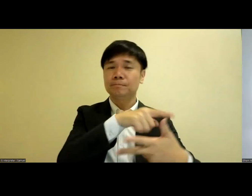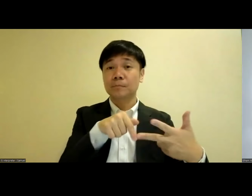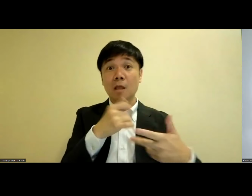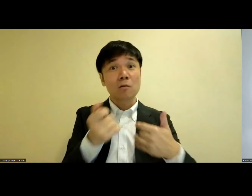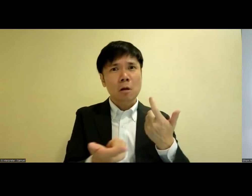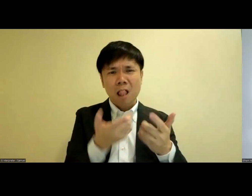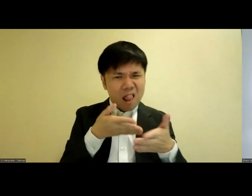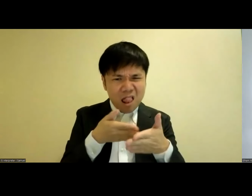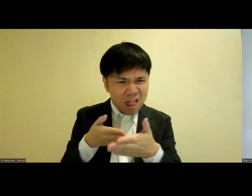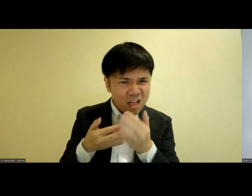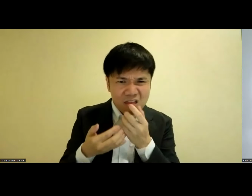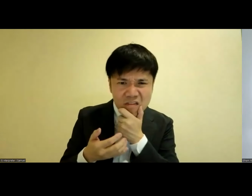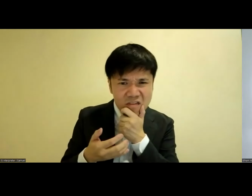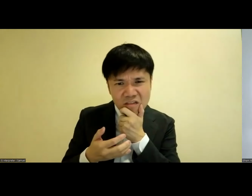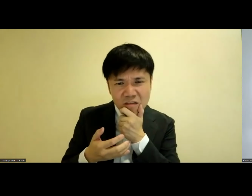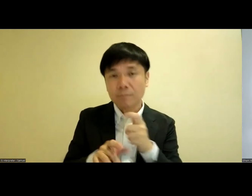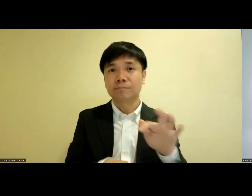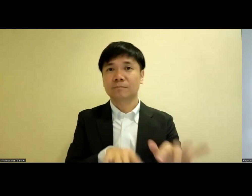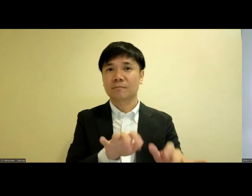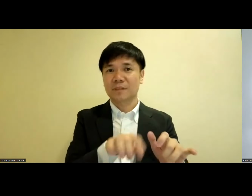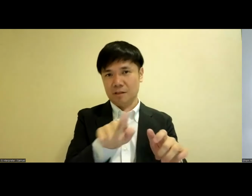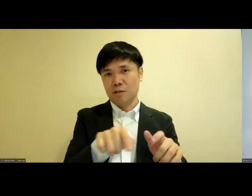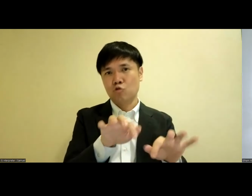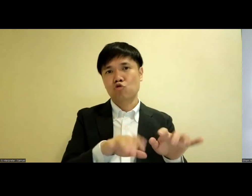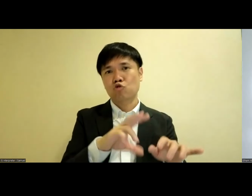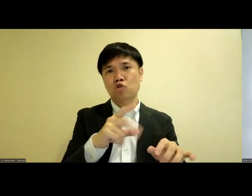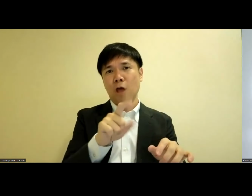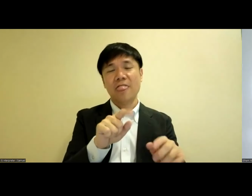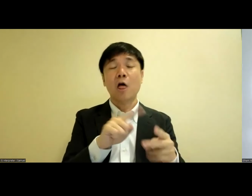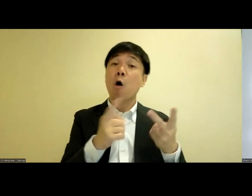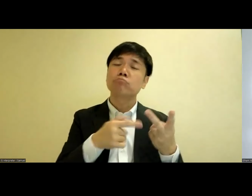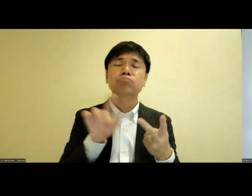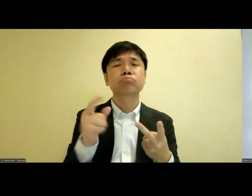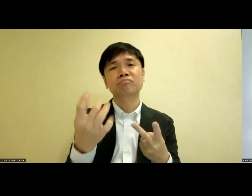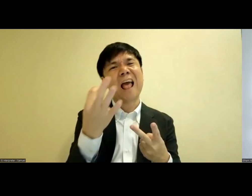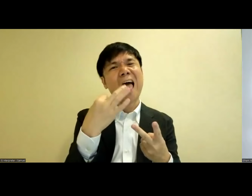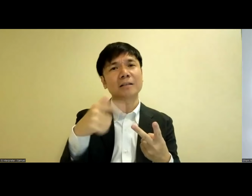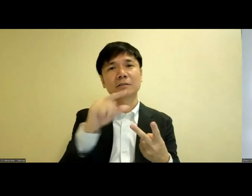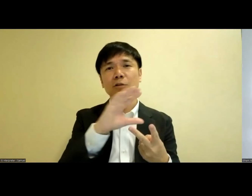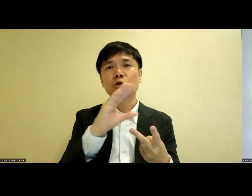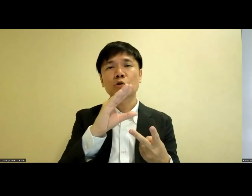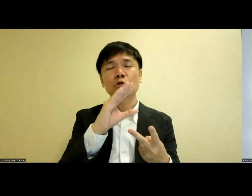If you have any questions, please put them in the Q&A section and in the Chat. We are monitoring Chat.